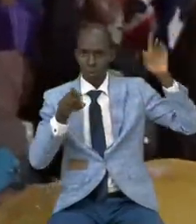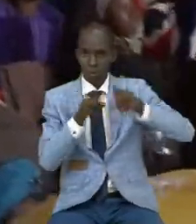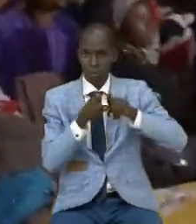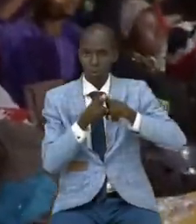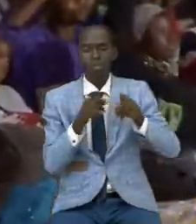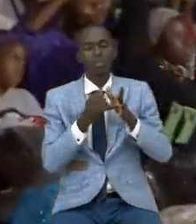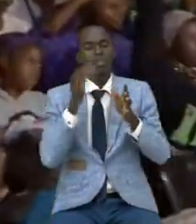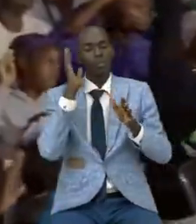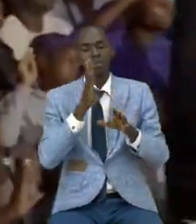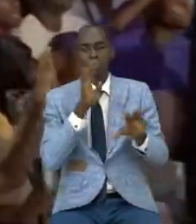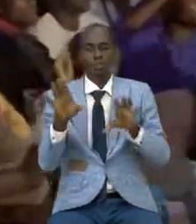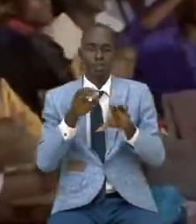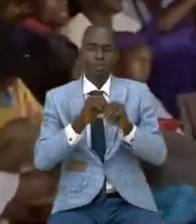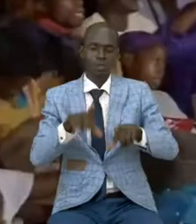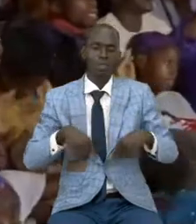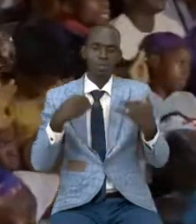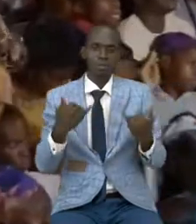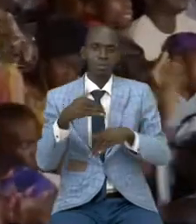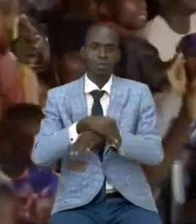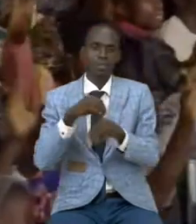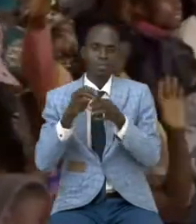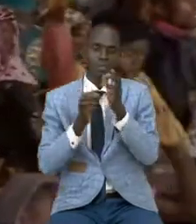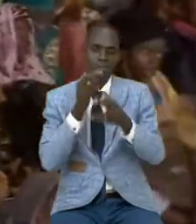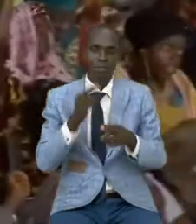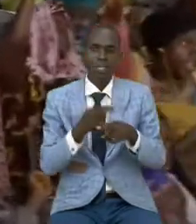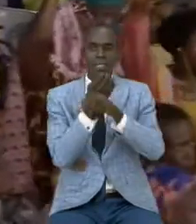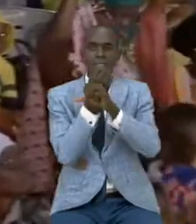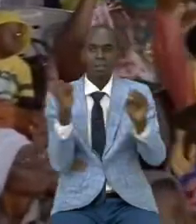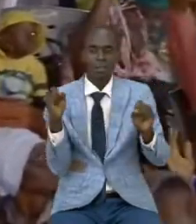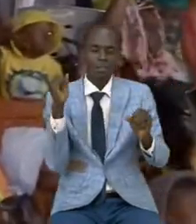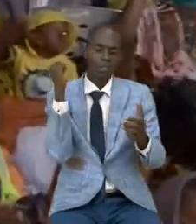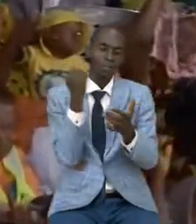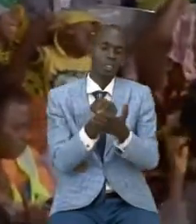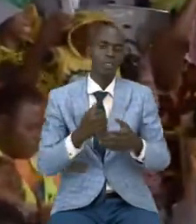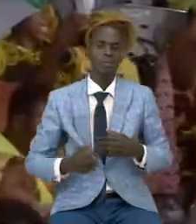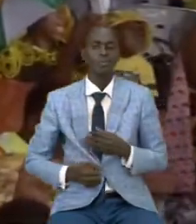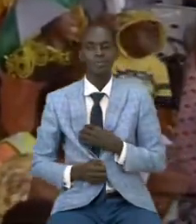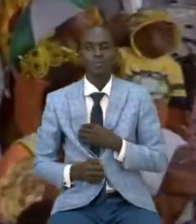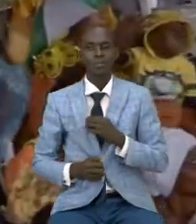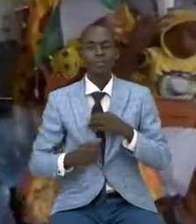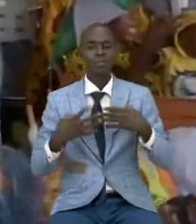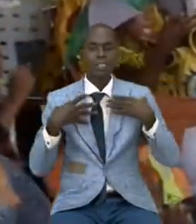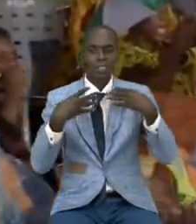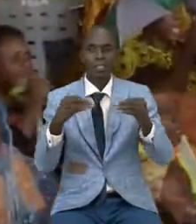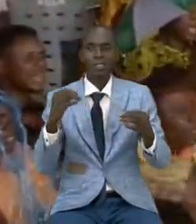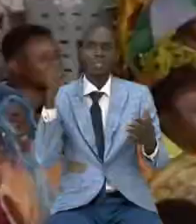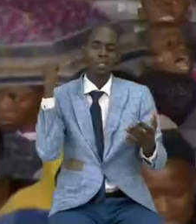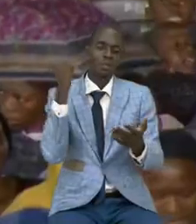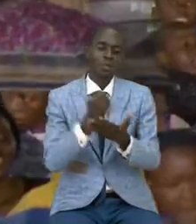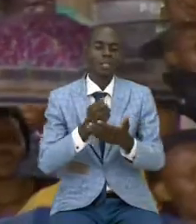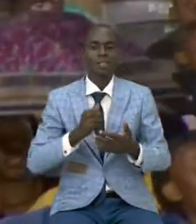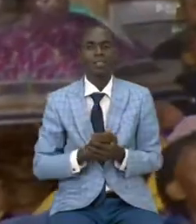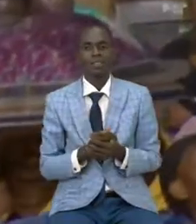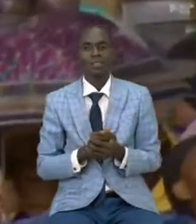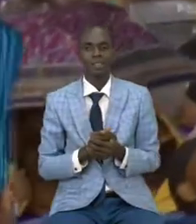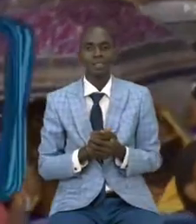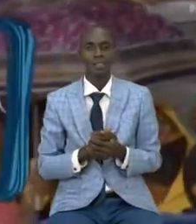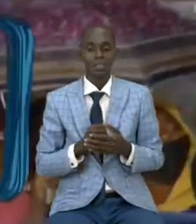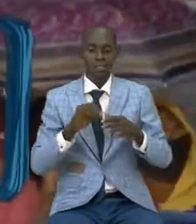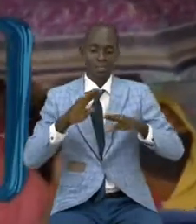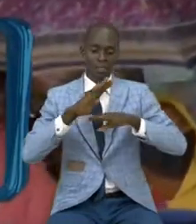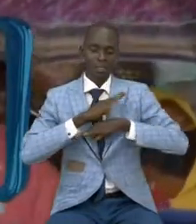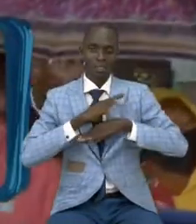tonight salvation give me a good amen healing give me a good amen satisfaction in your life